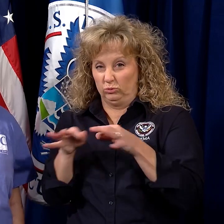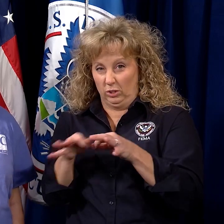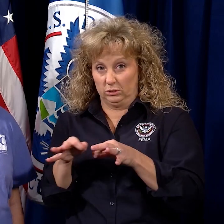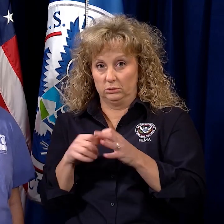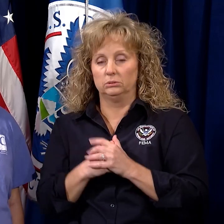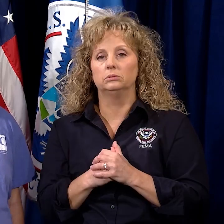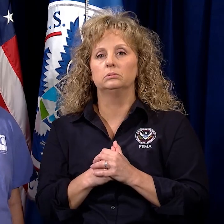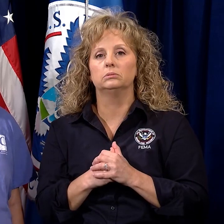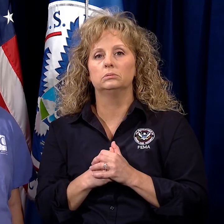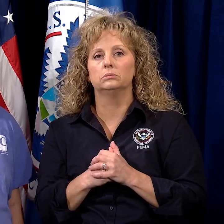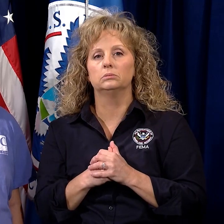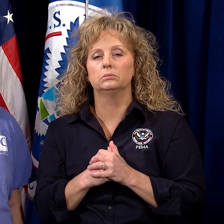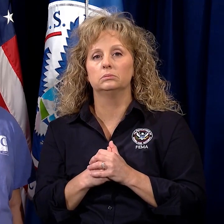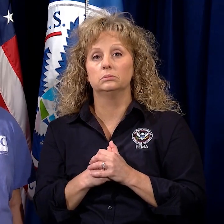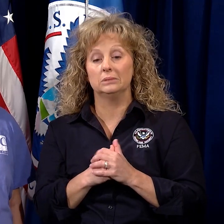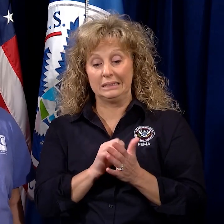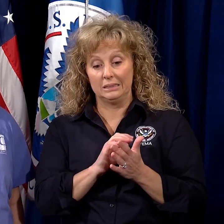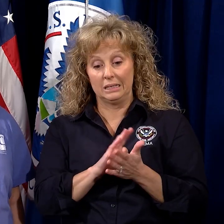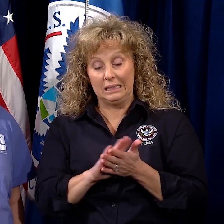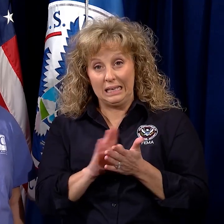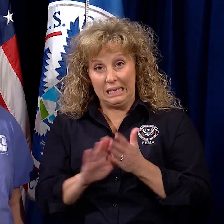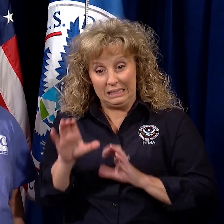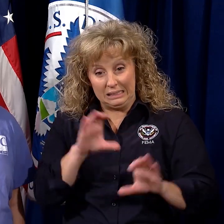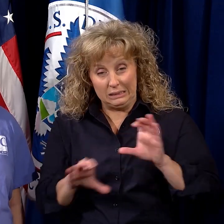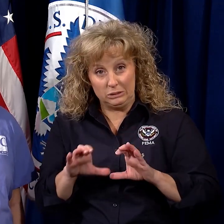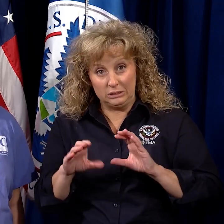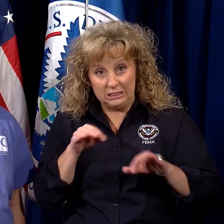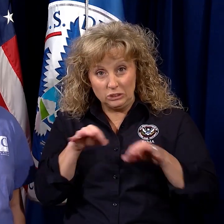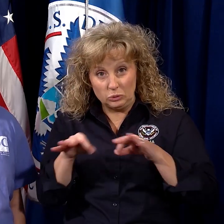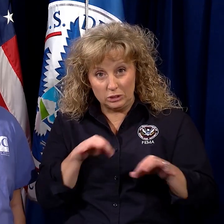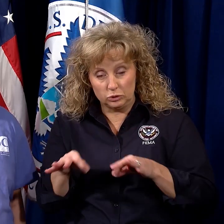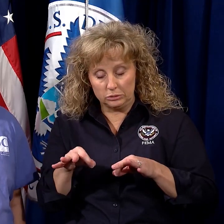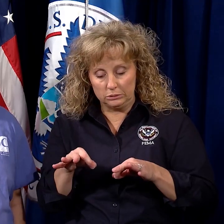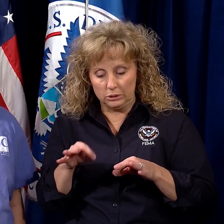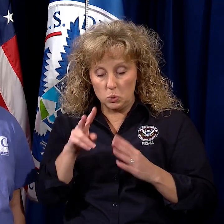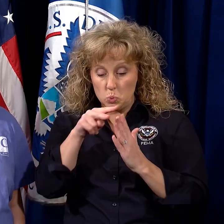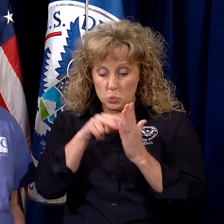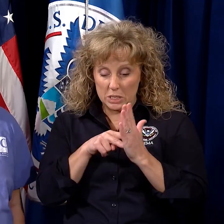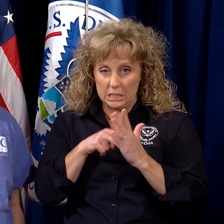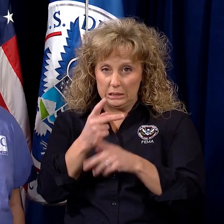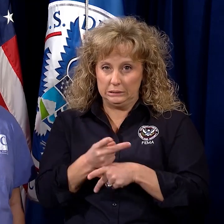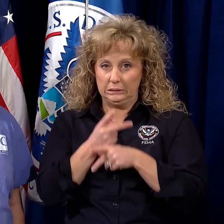Always read cleaner instructions when using any cleaning product.